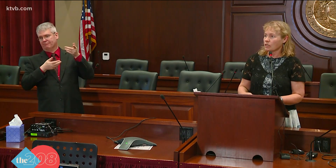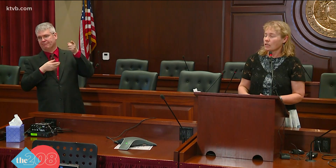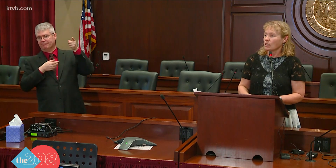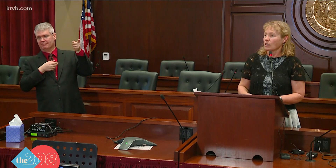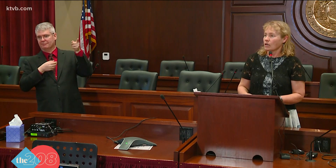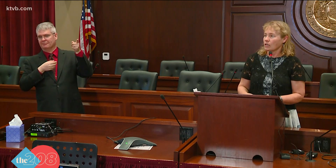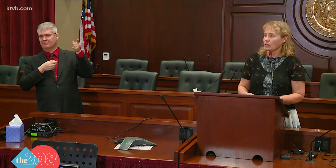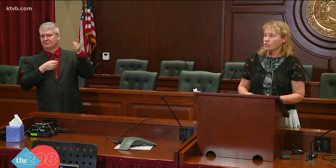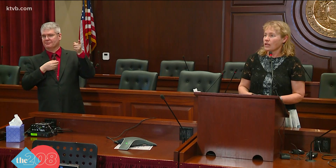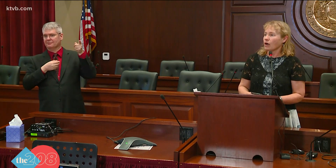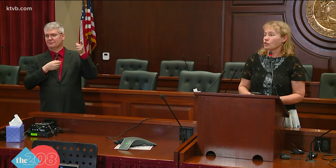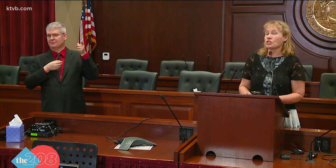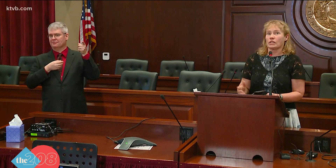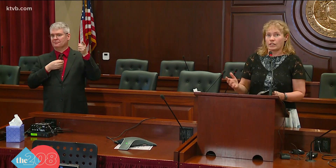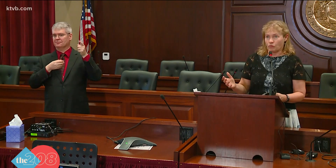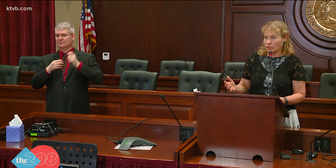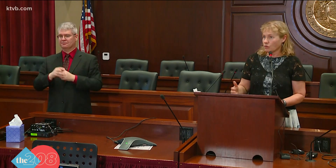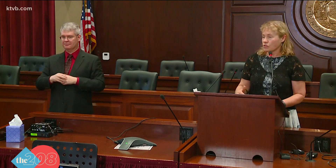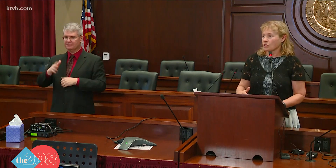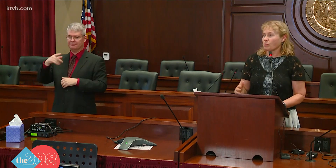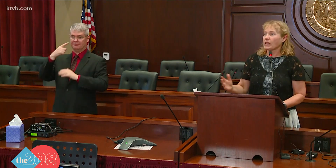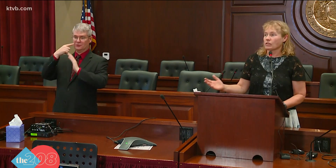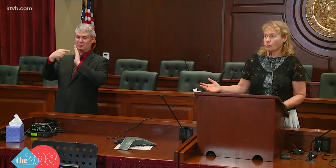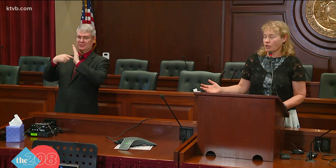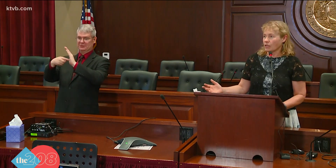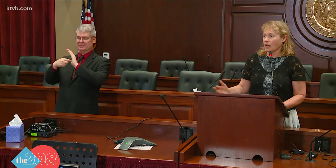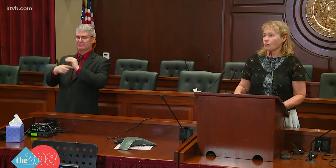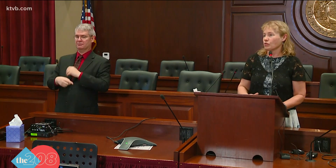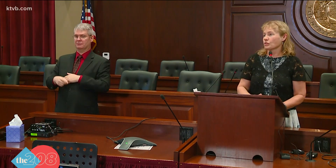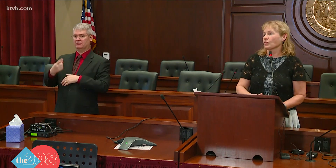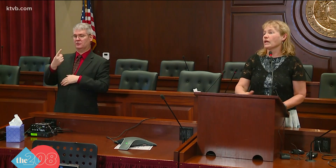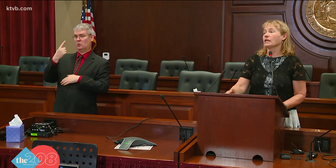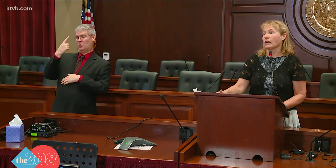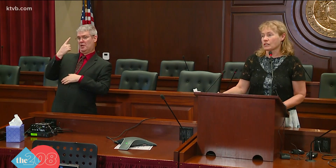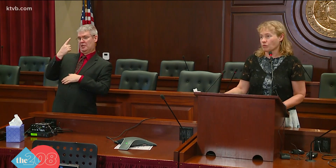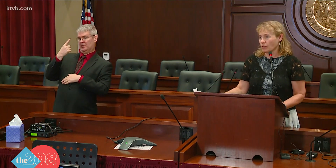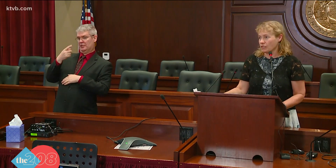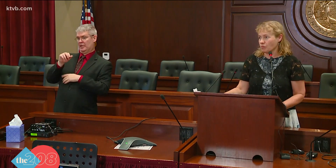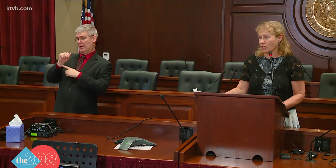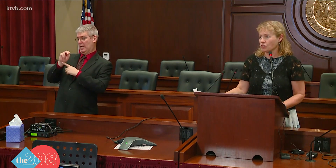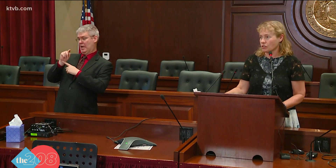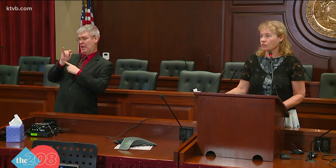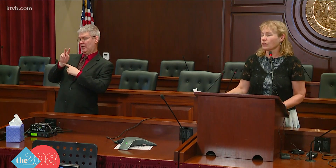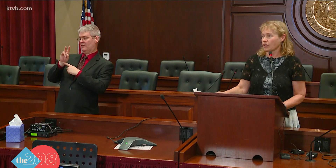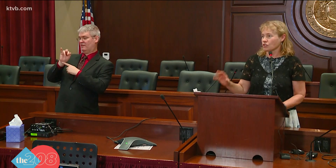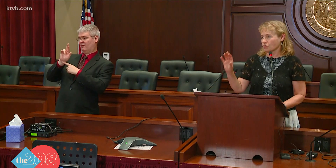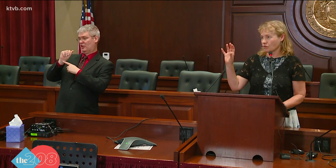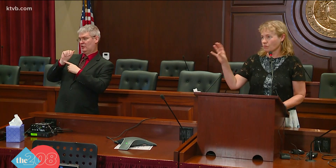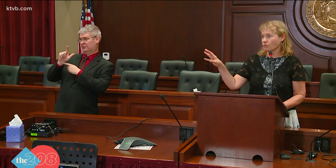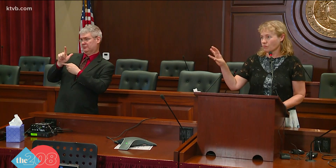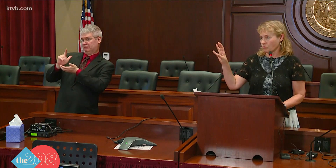OUTBREAK CONTINUES. FOR EXAMPLE, YOU MAY BE OUTBREAK CONTINUES. FOR EXAMPLE, YOU MAY BE AWARE OUTBREAK CONTINUES. FOR EXAMPLE, YOU MAY BE AWARE THAT FOR EXAMPLE, YOU MAY BE AWARE THAT FOR EXAMPLE, YOU MAY BE AWARE THAT REMDESIVIR, FOR EXAMPLE, YOU MAY BE AWARE THAT REMDESIVIR, IS FOR EXAMPLE, YOU MAY BE AWARE THAT REMDESIVIR, IS NOW, FOR EXAMPLE, YOU MAY BE AWARE THAT REMDESIVIR, IS NOW, JUST BE AWARE THAT REMDESIVIR, IS NOW, JUST BE AWARE THAT REMDESIVIR, IS NOW, JUST LAST BE AWARE THAT REMDESIVIR, IS NOW, JUST LAST WEEK, BE AWARE THAT REMDESIVIR, IS NOW, JUST LAST WEEK, WAS REMDESIVIR, IS NOW, JUST LAST WEEK, WAS REMDESIVIR, IS NOW, JUST LAST WEEK, WAS EXPANDED REMDESIVIR, IS NOW, JUST LAST WEEK, WAS EXPANDED WHERE REMDESIVIR, IS NOW, JUST LAST WEEK, WAS EXPANDED WHERE NOW REMDESIVIR, IS NOW, JUST LAST WEEK, WAS EXPANDED WHERE NOW IT LAST WEEK, WAS EXPANDED WHERE NOW IT LAST WEEK, WAS EXPANDED WHERE NOW IT CAN LAST WEEK, WAS EXPANDED WHERE NOW IT CAN BE LAST WEEK, WAS EXPANDED WHERE NOW IT CAN BE USED LAST WEEK, WAS EXPANDED WHERE NOW IT CAN BE USED FOR LAST WEEK, WAS EXPANDED WHERE NOW IT CAN BE USED FOR ANY EXPANDED WHERE NOW IT CAN BE USED FOR ANY EXPANDED WHERE NOW IT CAN BE USED FOR ANY HOSPITALIZED EXPANDED WHERE NOW IT CAN BE USED FOR ANY HOSPITALIZED PATIENT, CAN BE USED FOR ANY HOSPITALIZED PATIENT, CAN BE USED FOR ANY HOSPITALIZED PATIENT, NOT CAN BE USED FOR ANY HOSPITALIZED PATIENT, NOT JUST CAN BE USED FOR ANY HOSPITALIZED PATIENT, NOT JUST FOR CAN BE USED FOR ANY HOSPITALIZED PATIENT, NOT JUST FOR FOLKS CAN BE USED FOR ANY HOSPITALIZED PATIENT, NOT JUST FOR FOLKS IN HOSPITALIZED PATIENT, NOT JUST FOR FOLKS IN HOSPITALIZED PATIENT, NOT JUST FOR FOLKS IN CRITICAL HOSPITALIZED PATIENT, NOT JUST FOR FOLKS IN CRITICAL CARE. NOT JUST FOR FOLKS IN CRITICAL CARE. NOT JUST FOR FOLKS IN CRITICAL CARE. SO NOT JUST FOR FOLKS IN CRITICAL CARE. SO THOSE NOT JUST FOR FOLKS IN CRITICAL CARE. SO THOSE KINDS NOT JUST FOR FOLKS IN CRITICAL CARE. SO THOSE KINDS OF